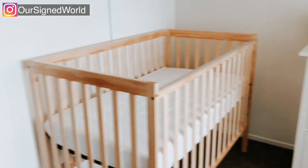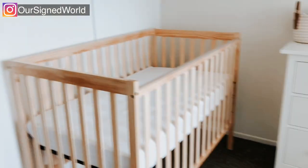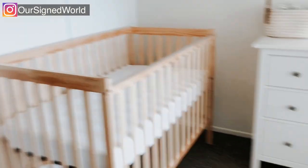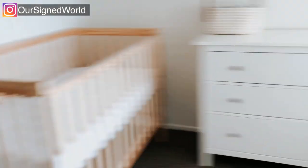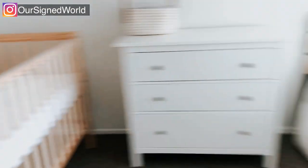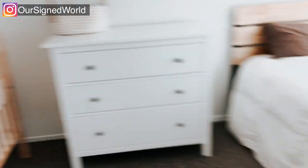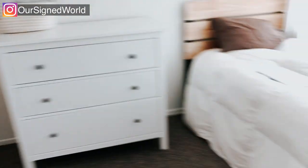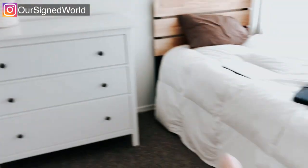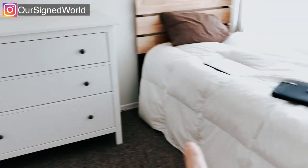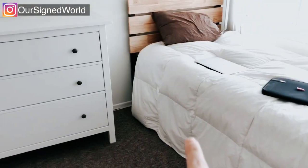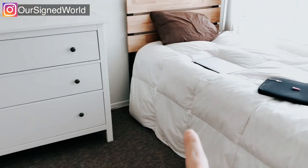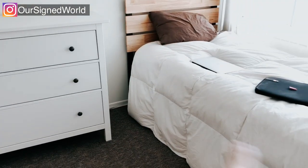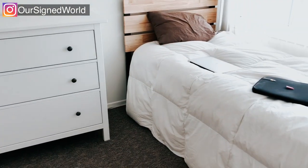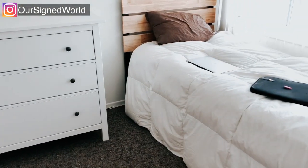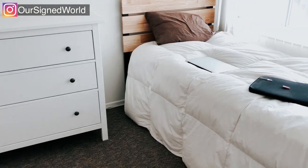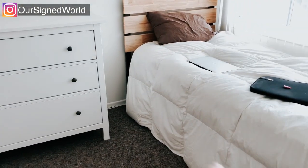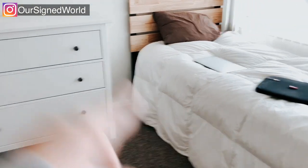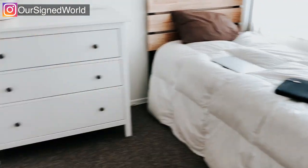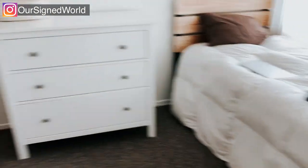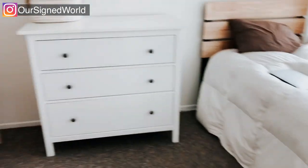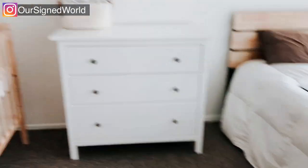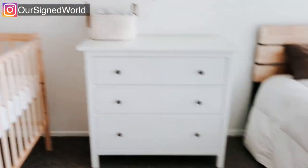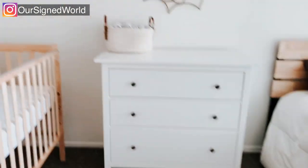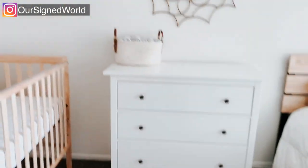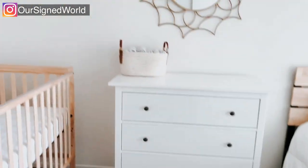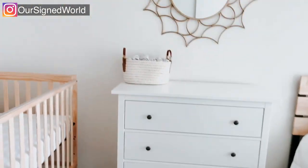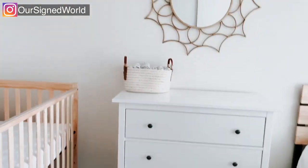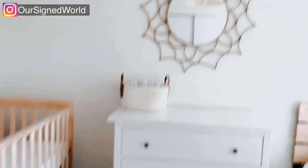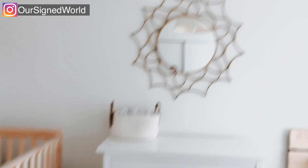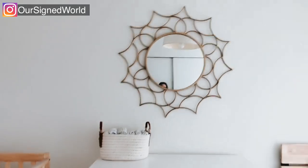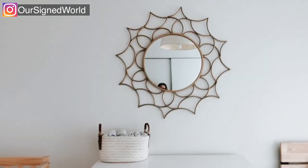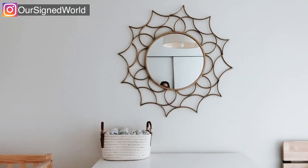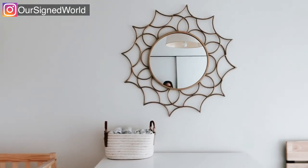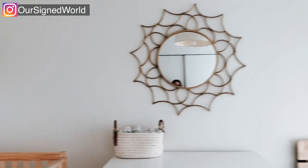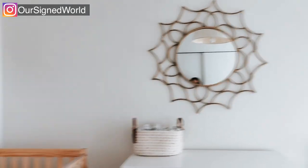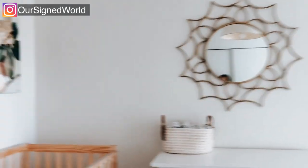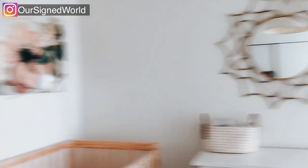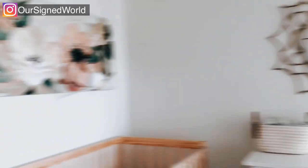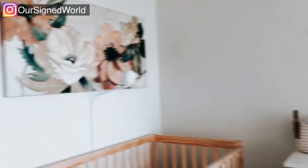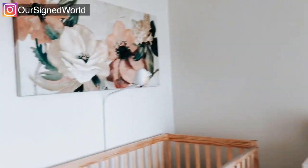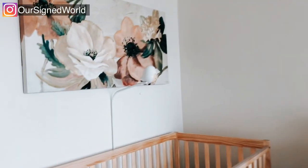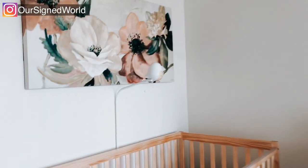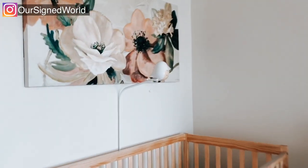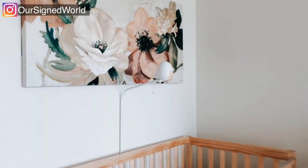Then we have some things under the bed too, which is nice. So excited!